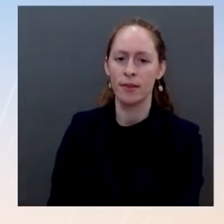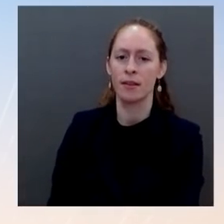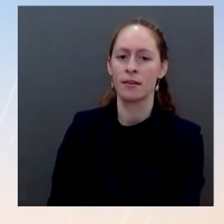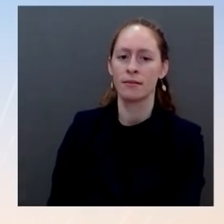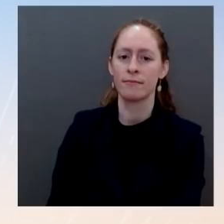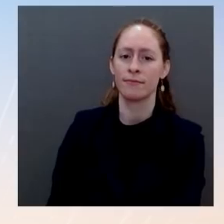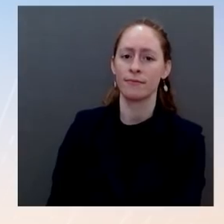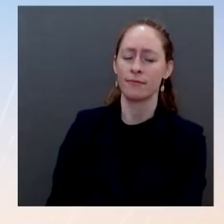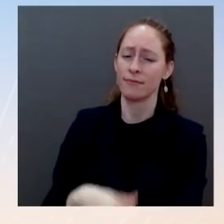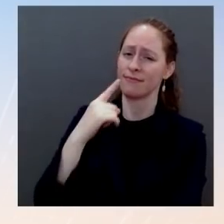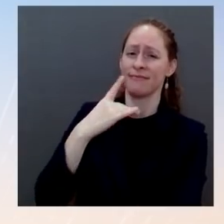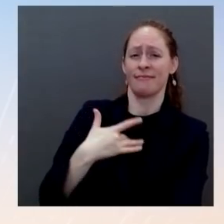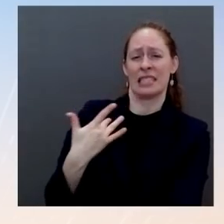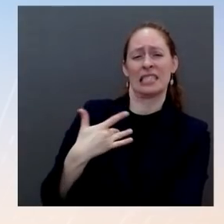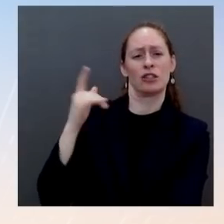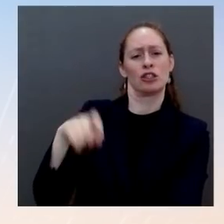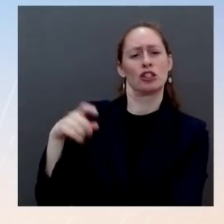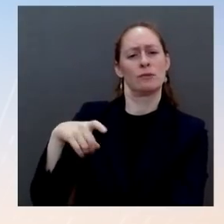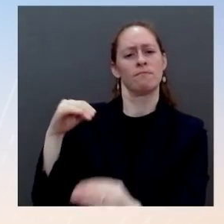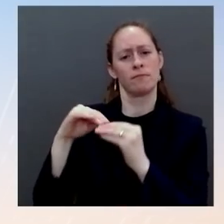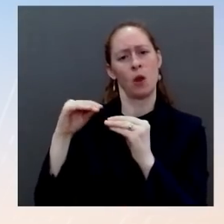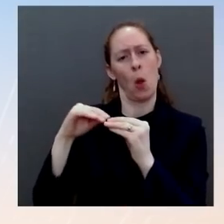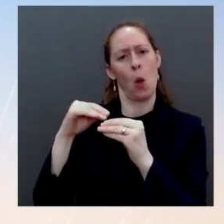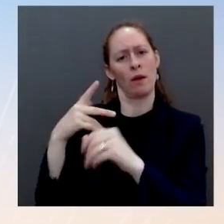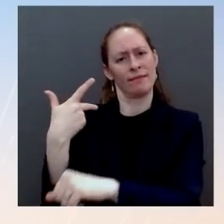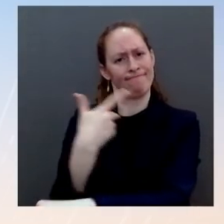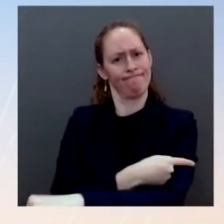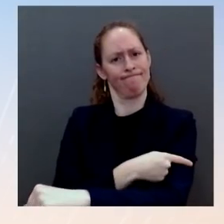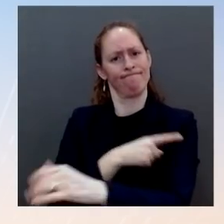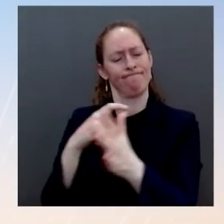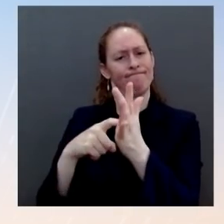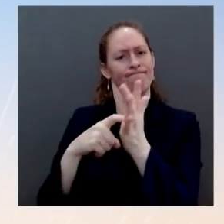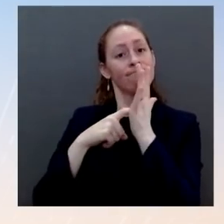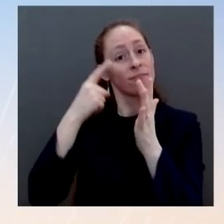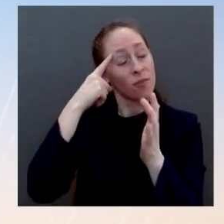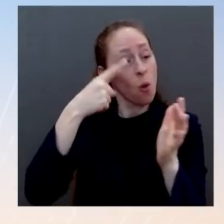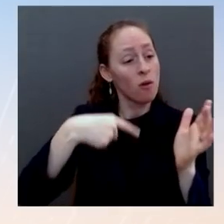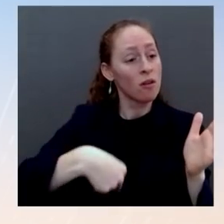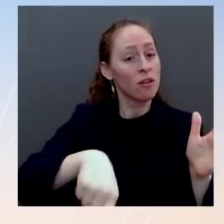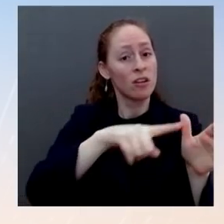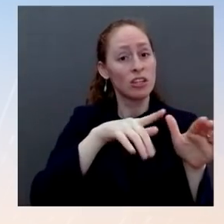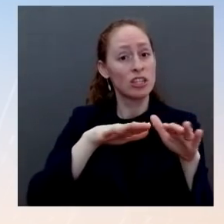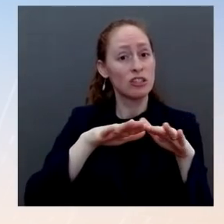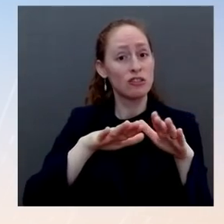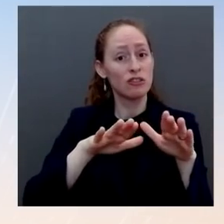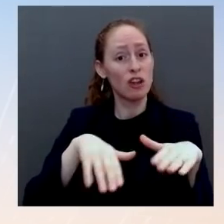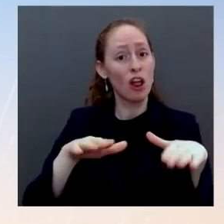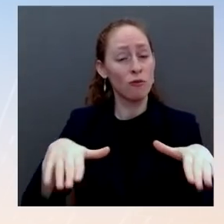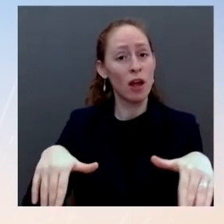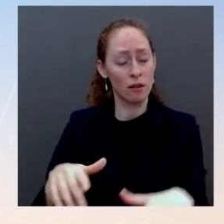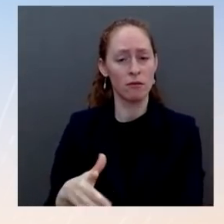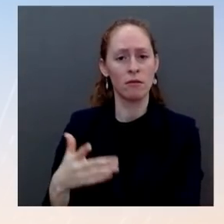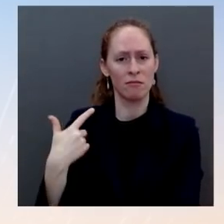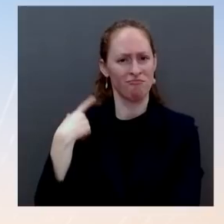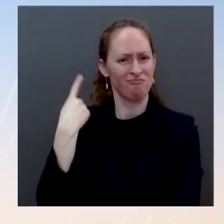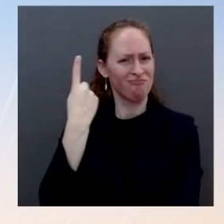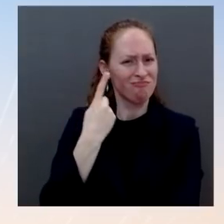Has the administration heard those concerns? And is that something that they're weighing? Are more mandates possible? Ms. Psaki: Well, those decisions,